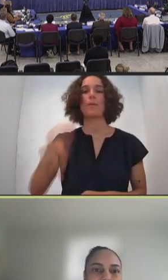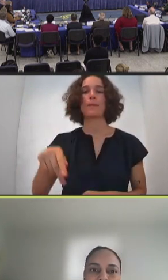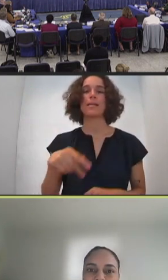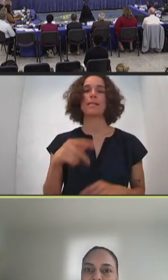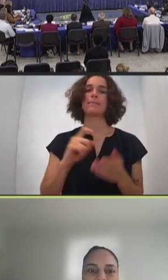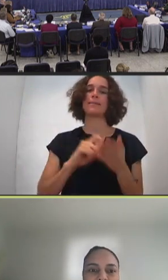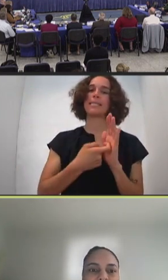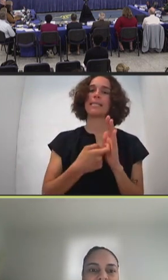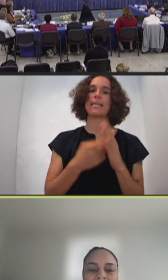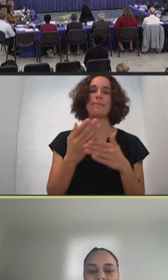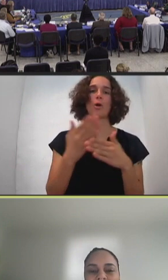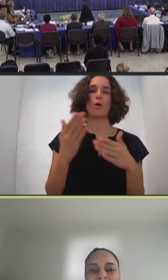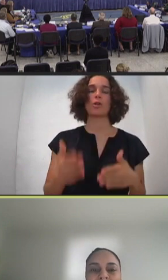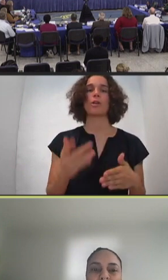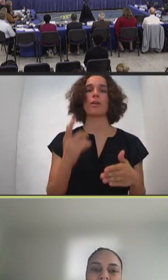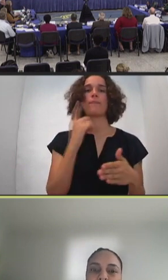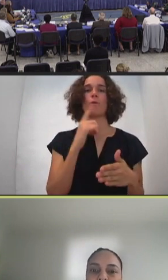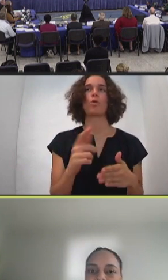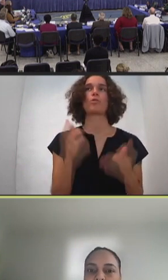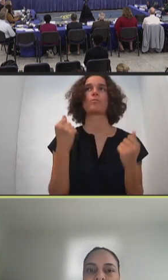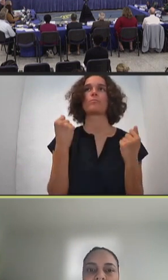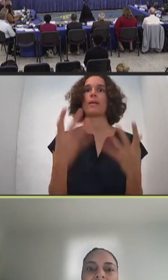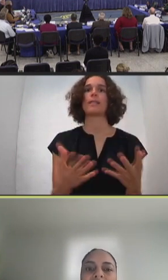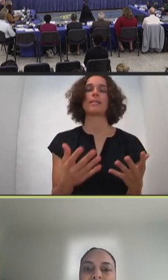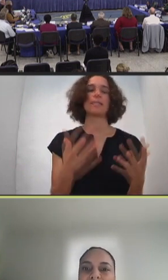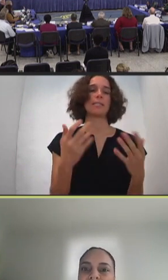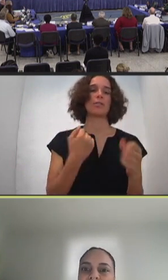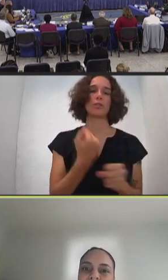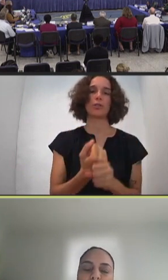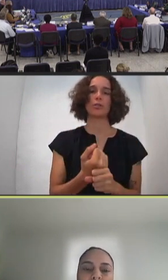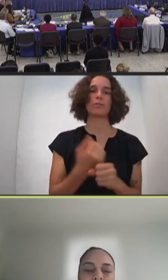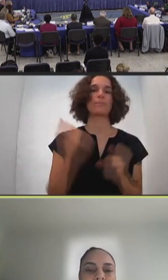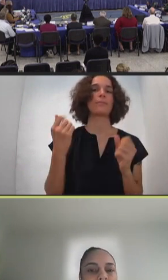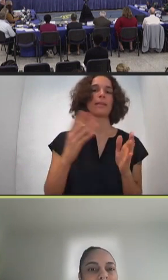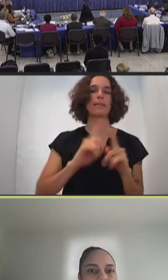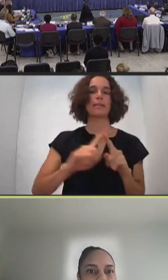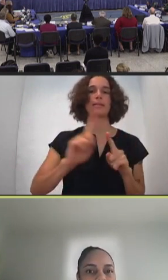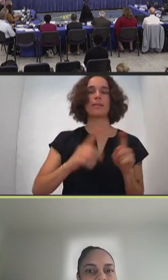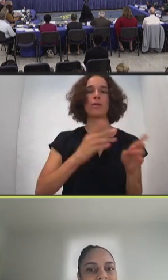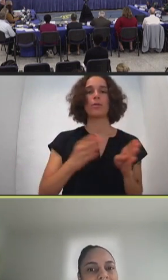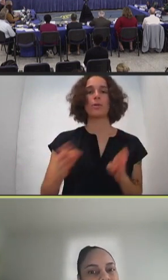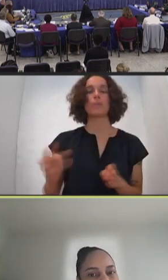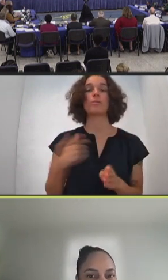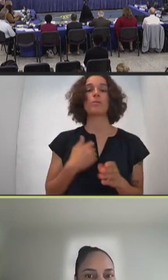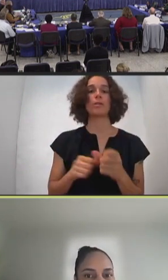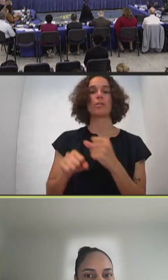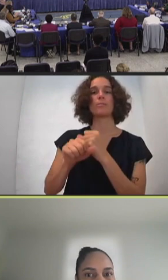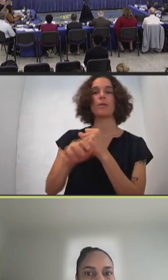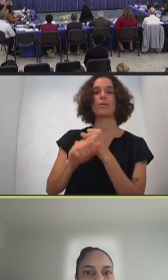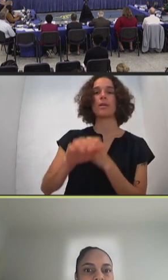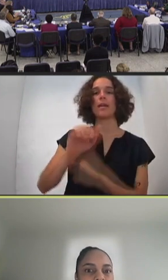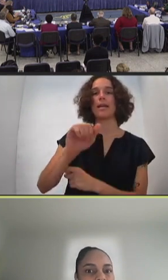many ways for so many years. We're sponsoring AARP's "Your 50+ Guide to Vaccines" this year.